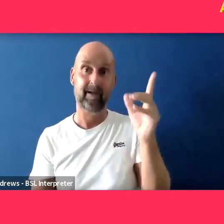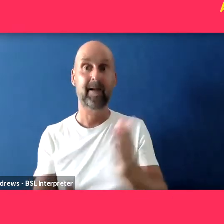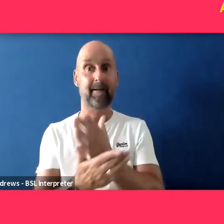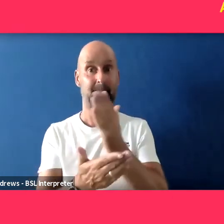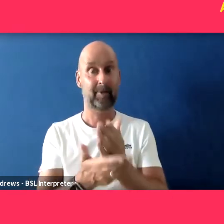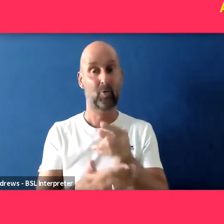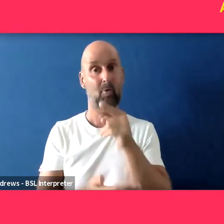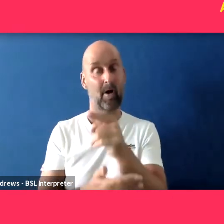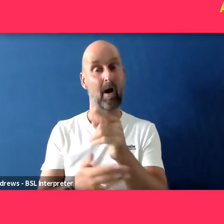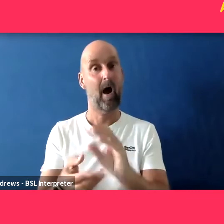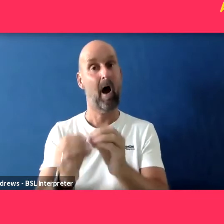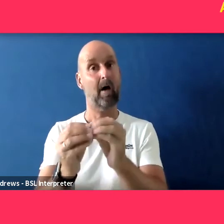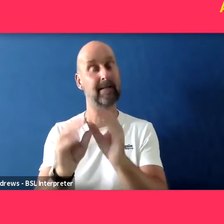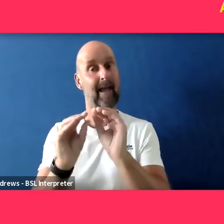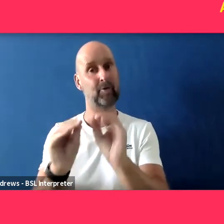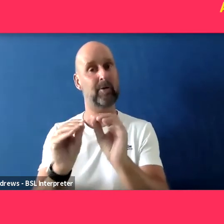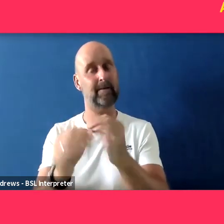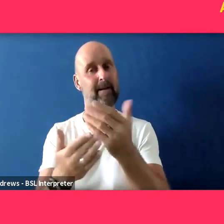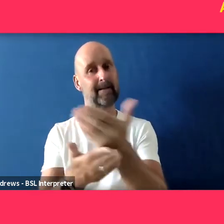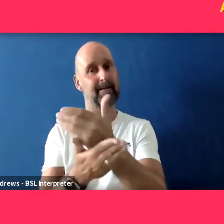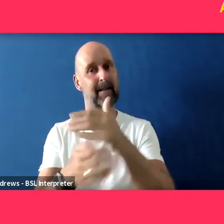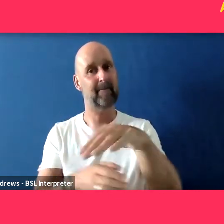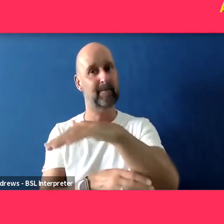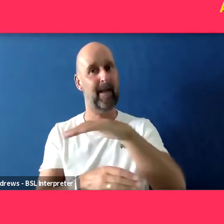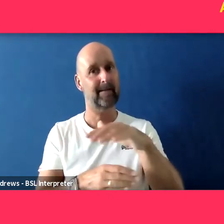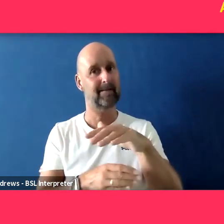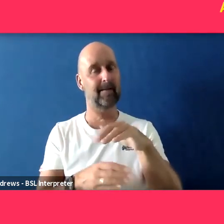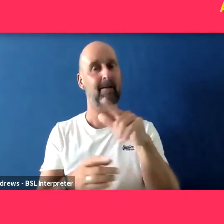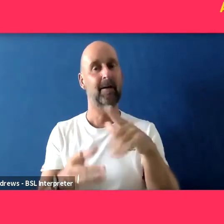and to make all our voices heard and felt valid within the space.